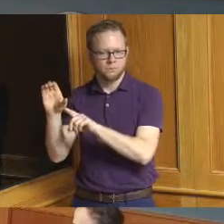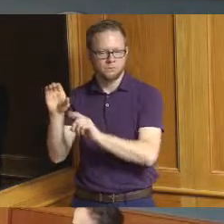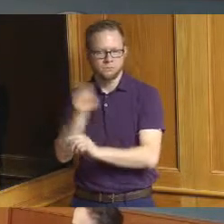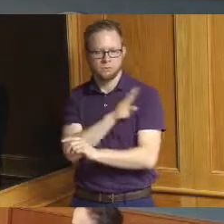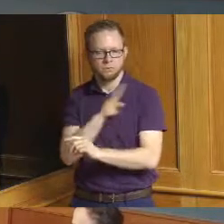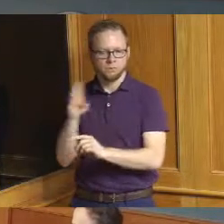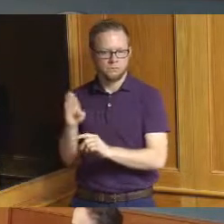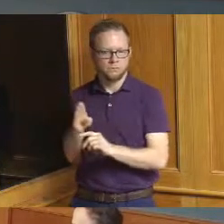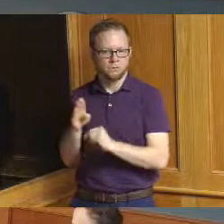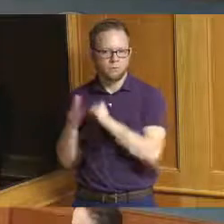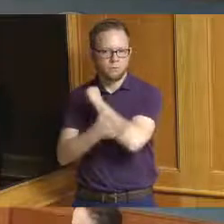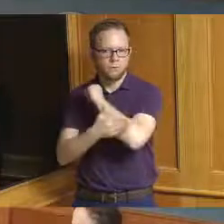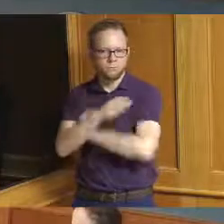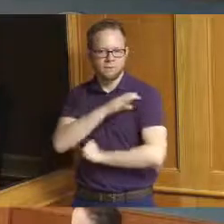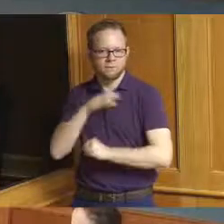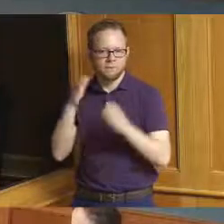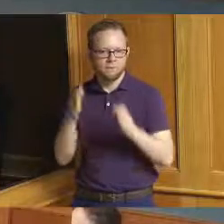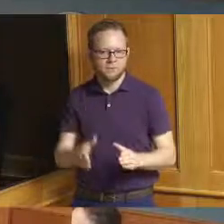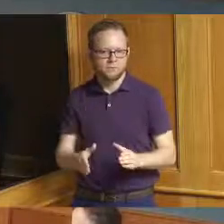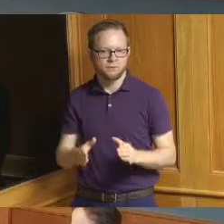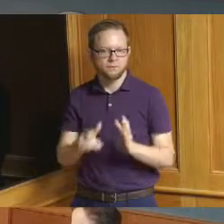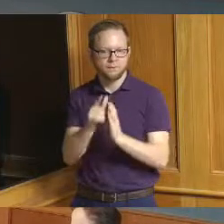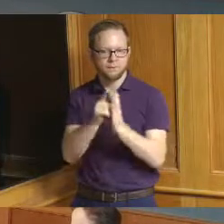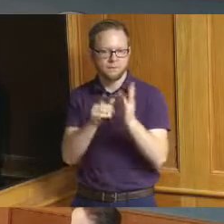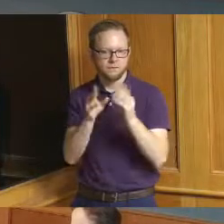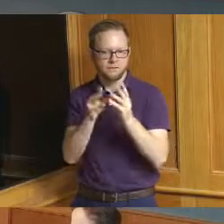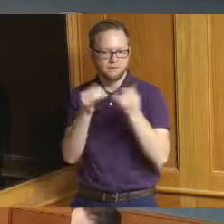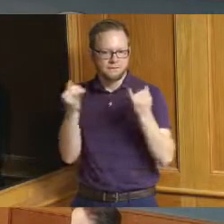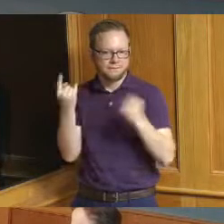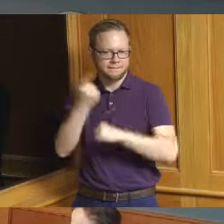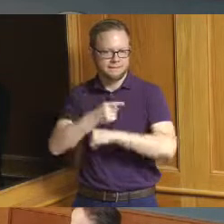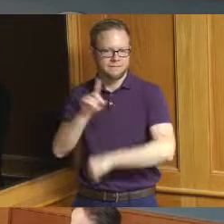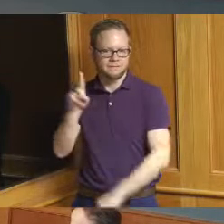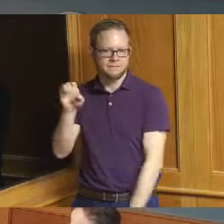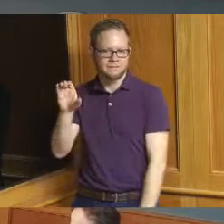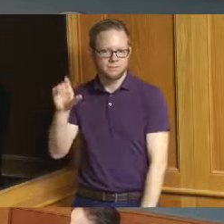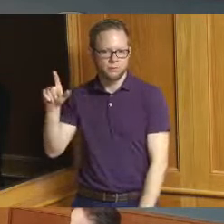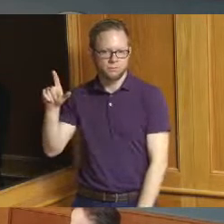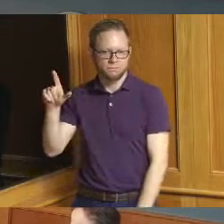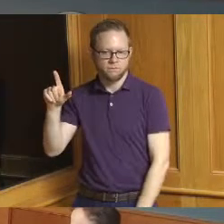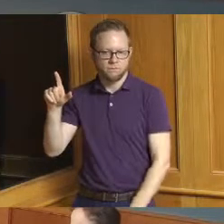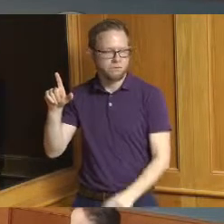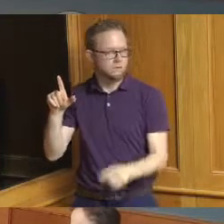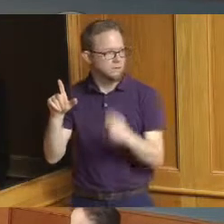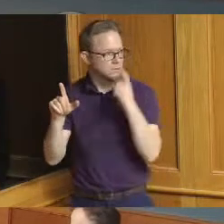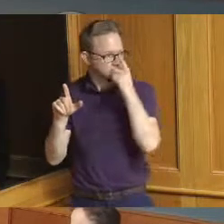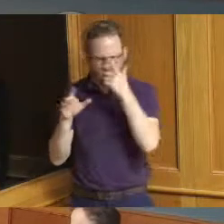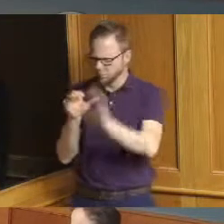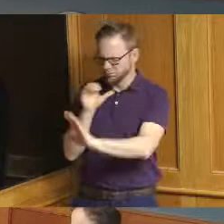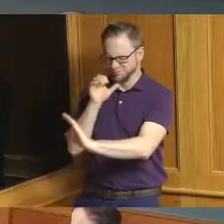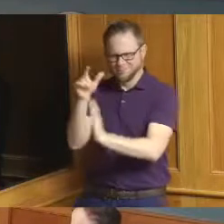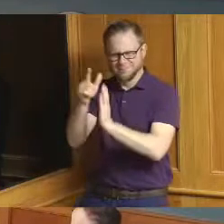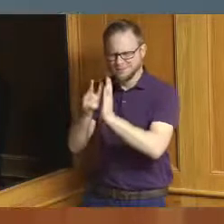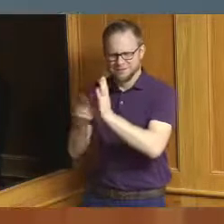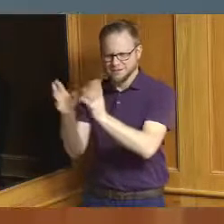meeting of December the 21st well it's not our legislative meeting it's our staff meeting so